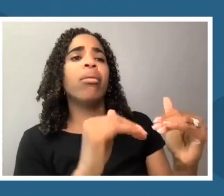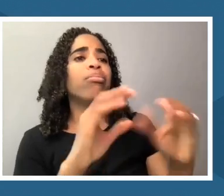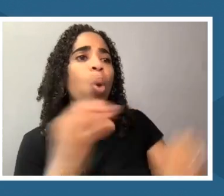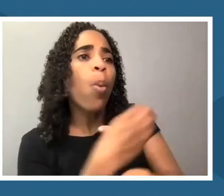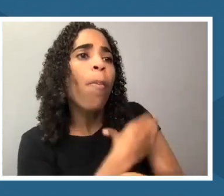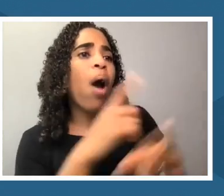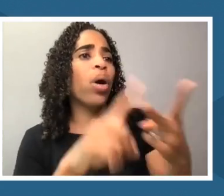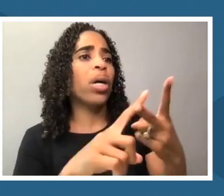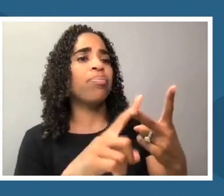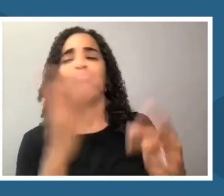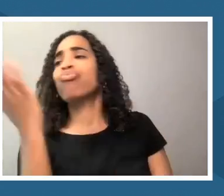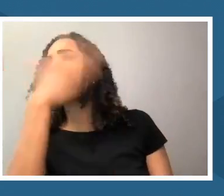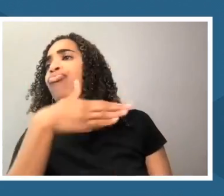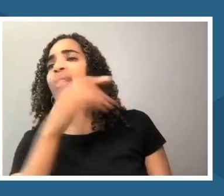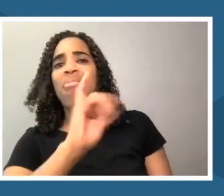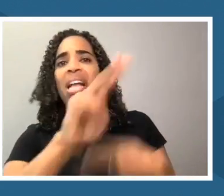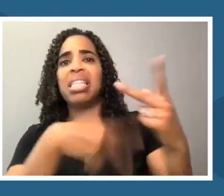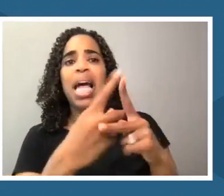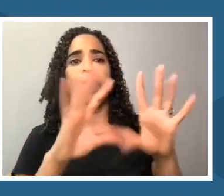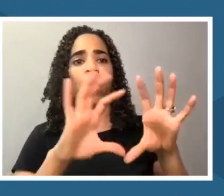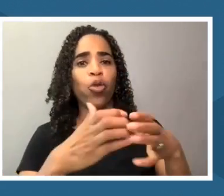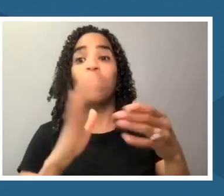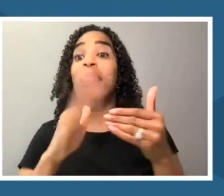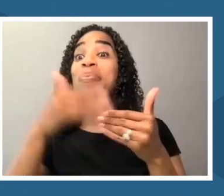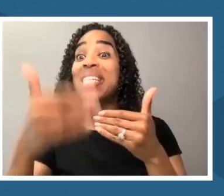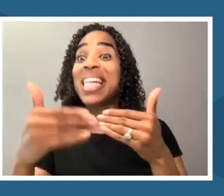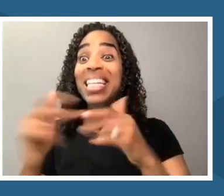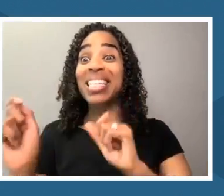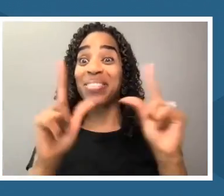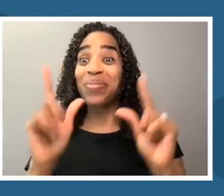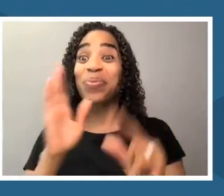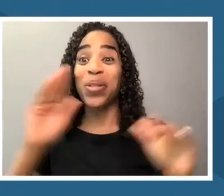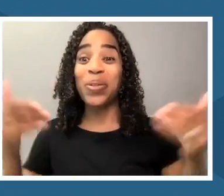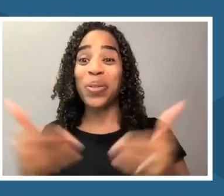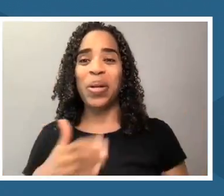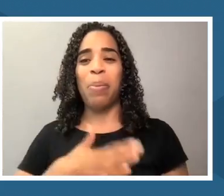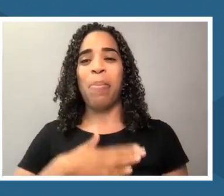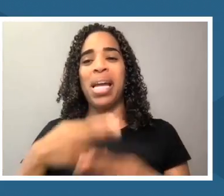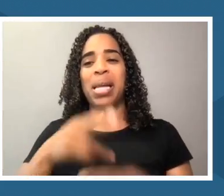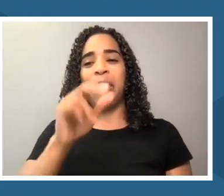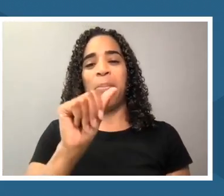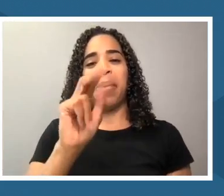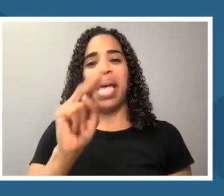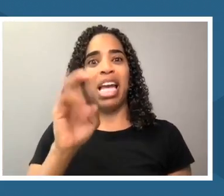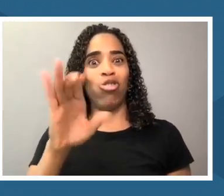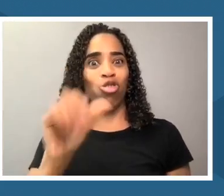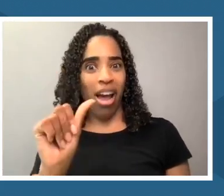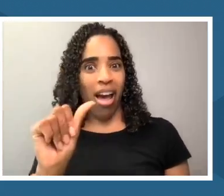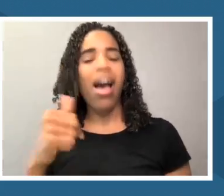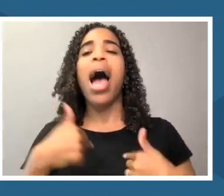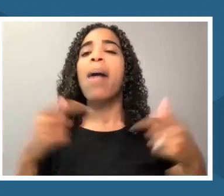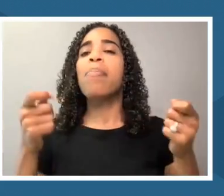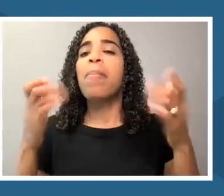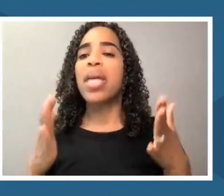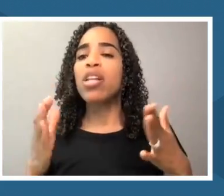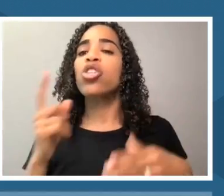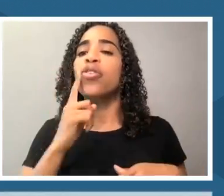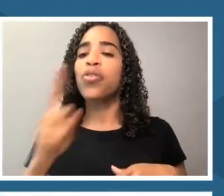to get to the next slide we'll introduce ourselves my name is andrea kim neighbors and i serve as the manager of